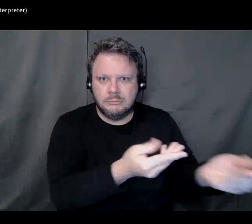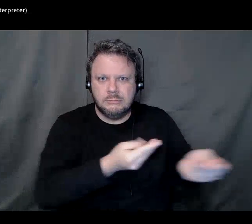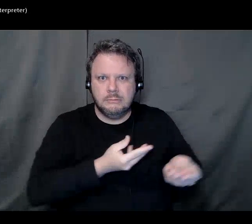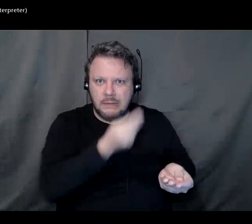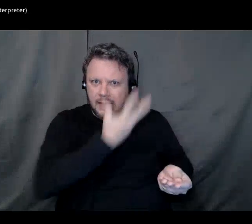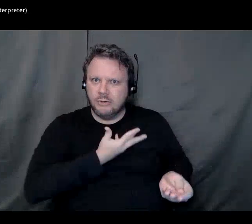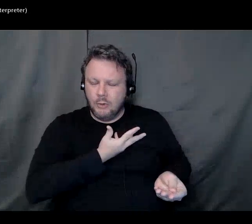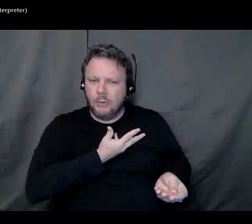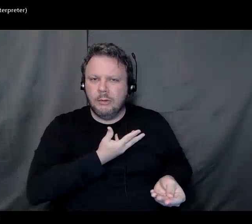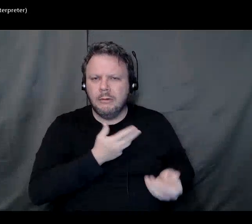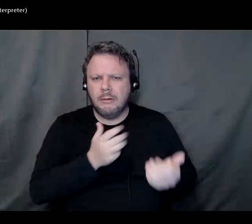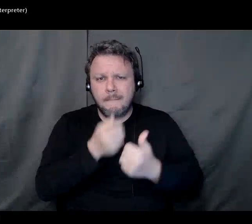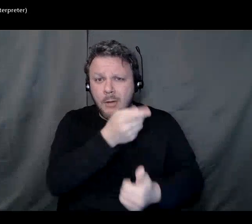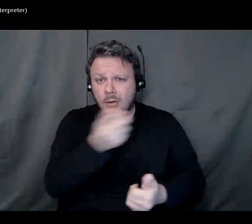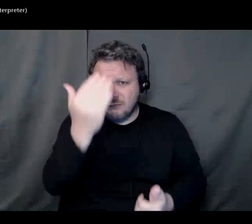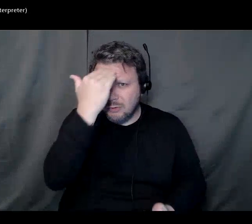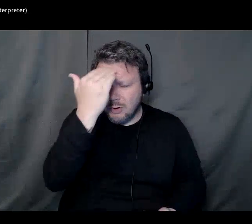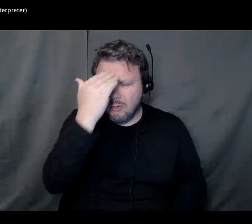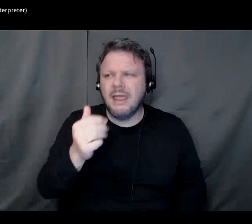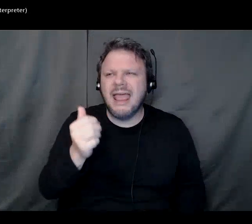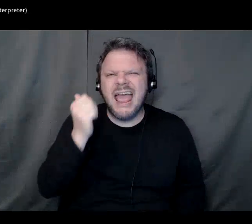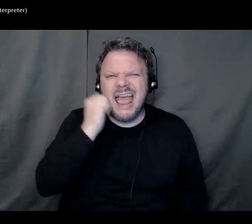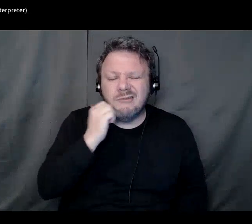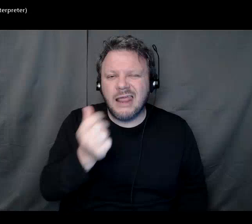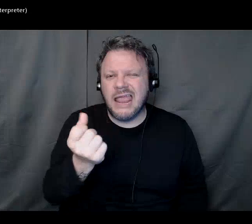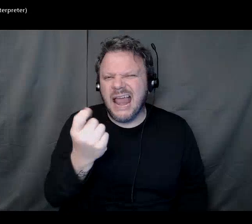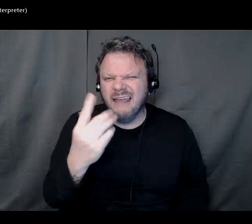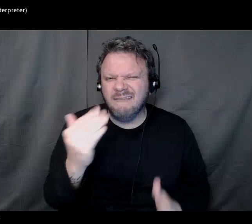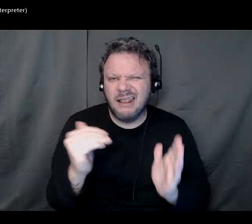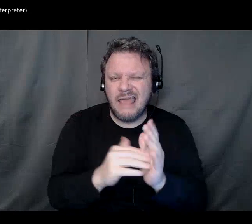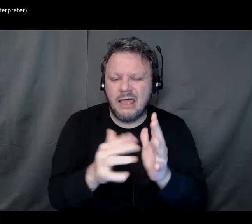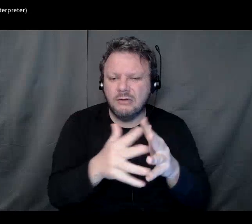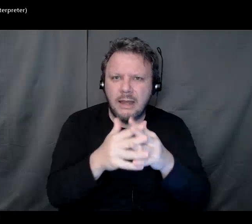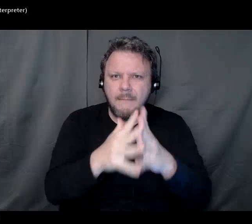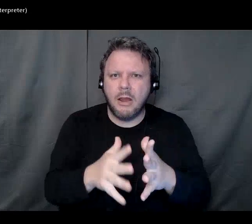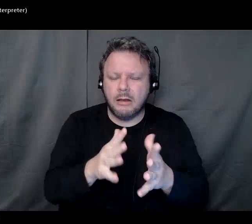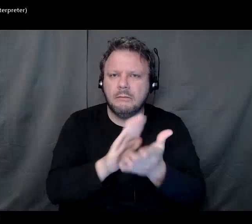I think most of you know this every day. 11,000 Americans are turning 65.